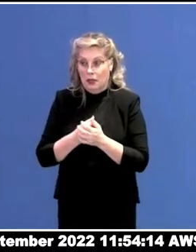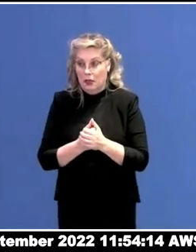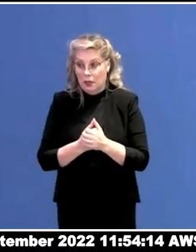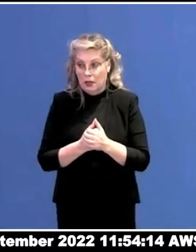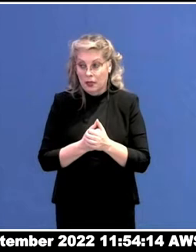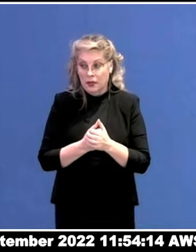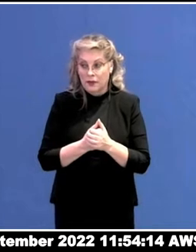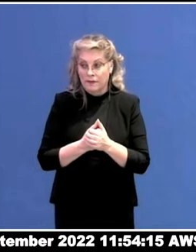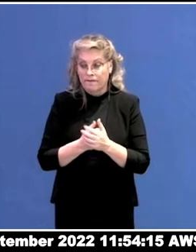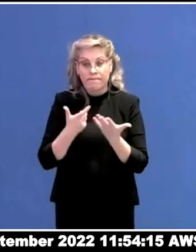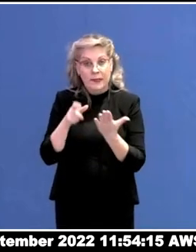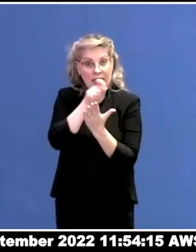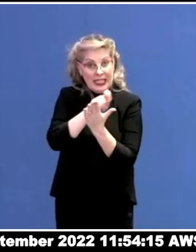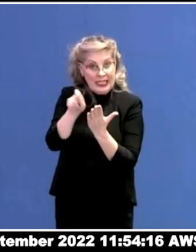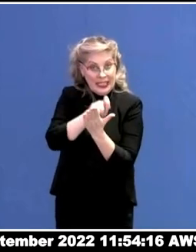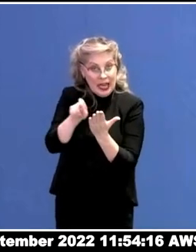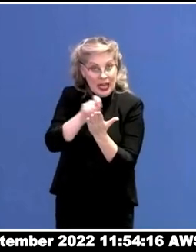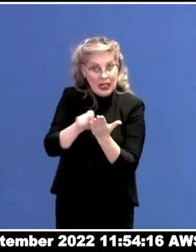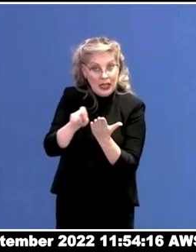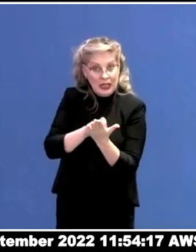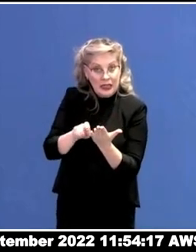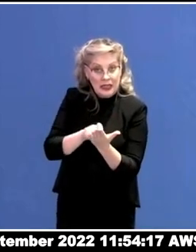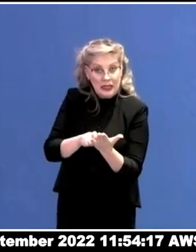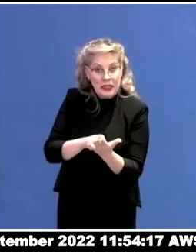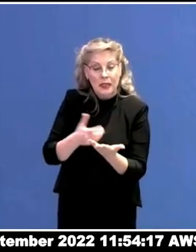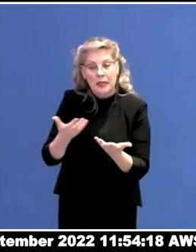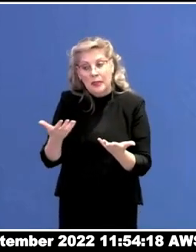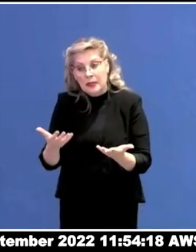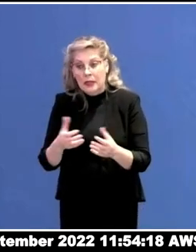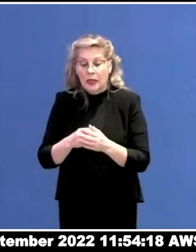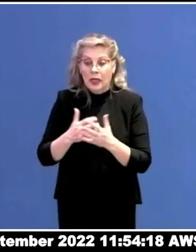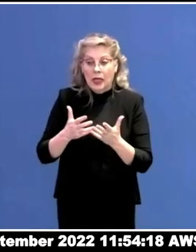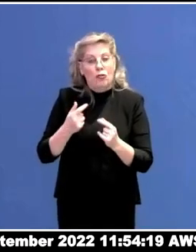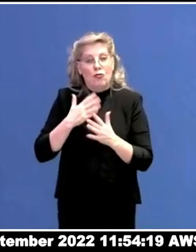Australia, so we took that into account when working with the young girls and we gave that